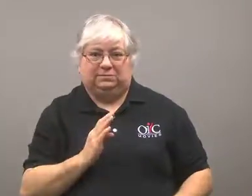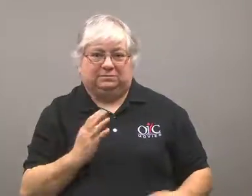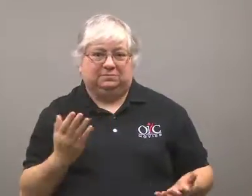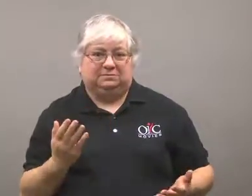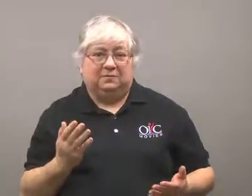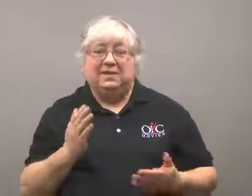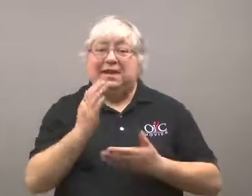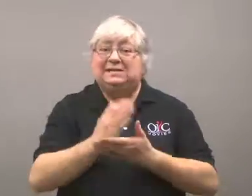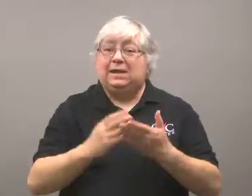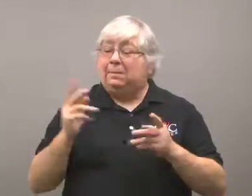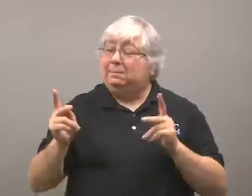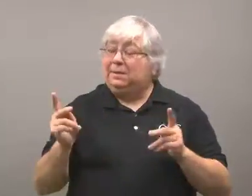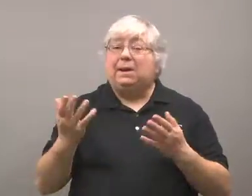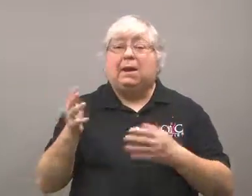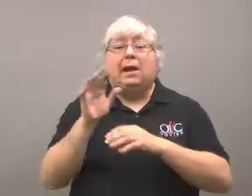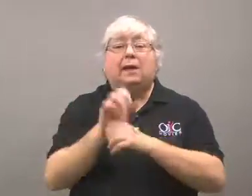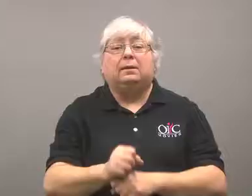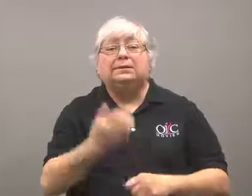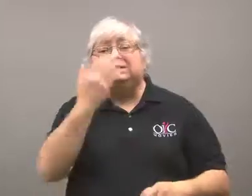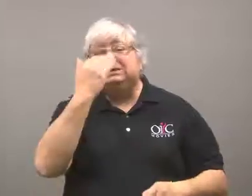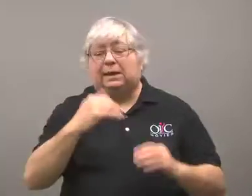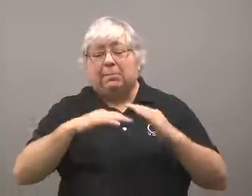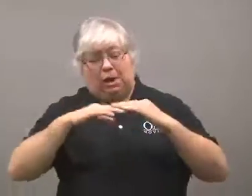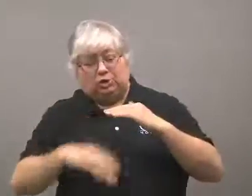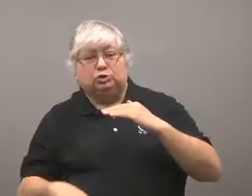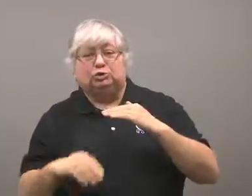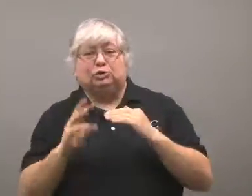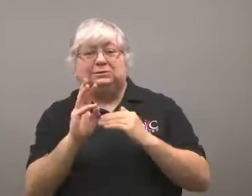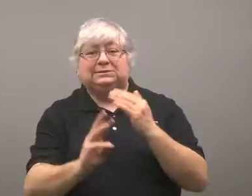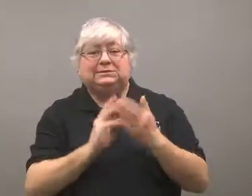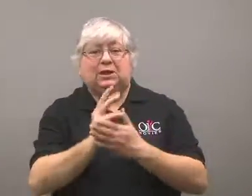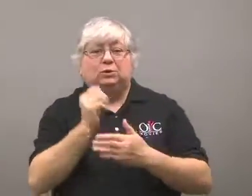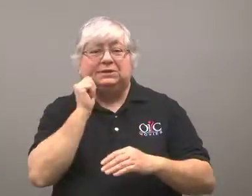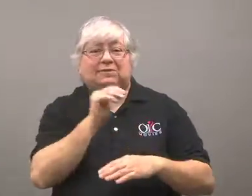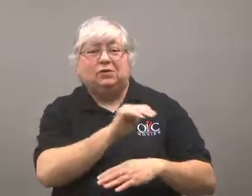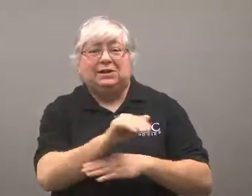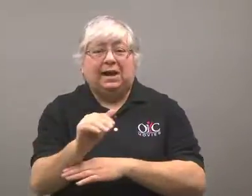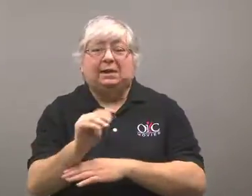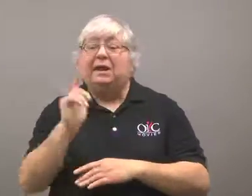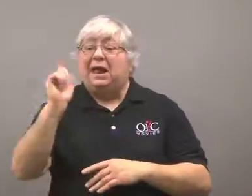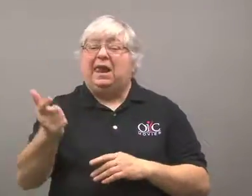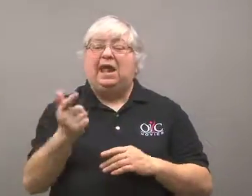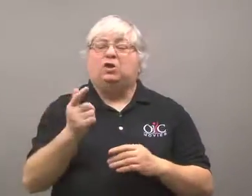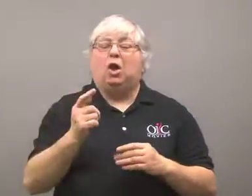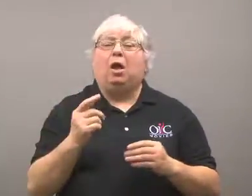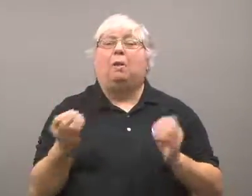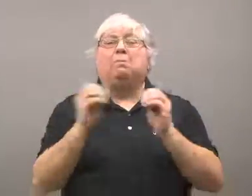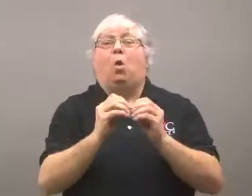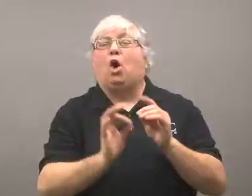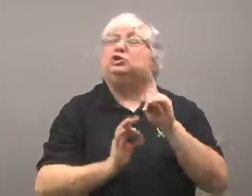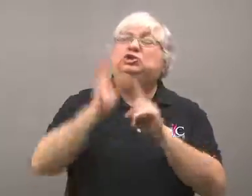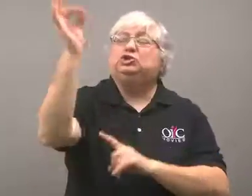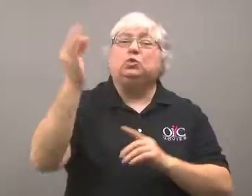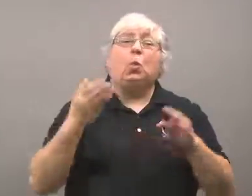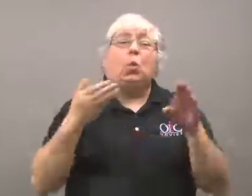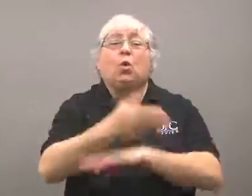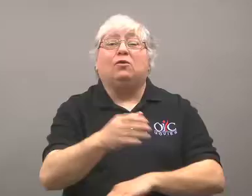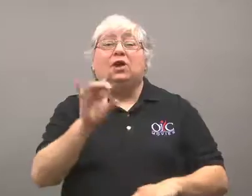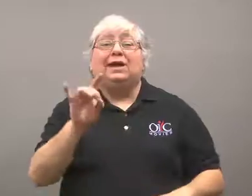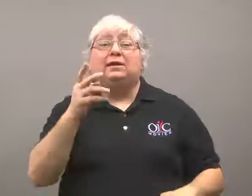People who slept less than 6 hours a night, then switched to sleeping more than 8,